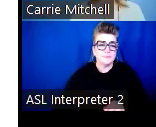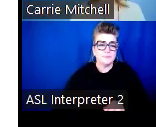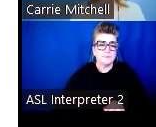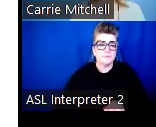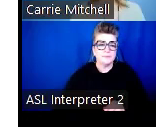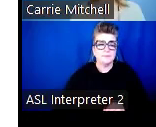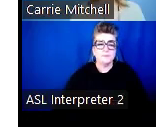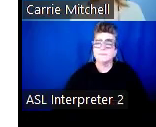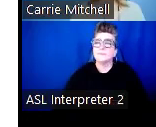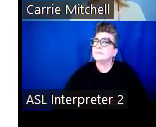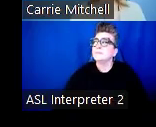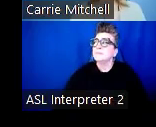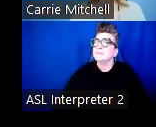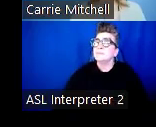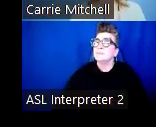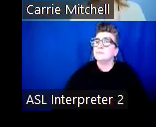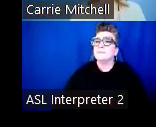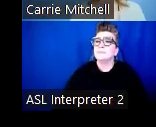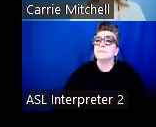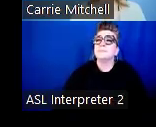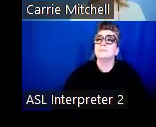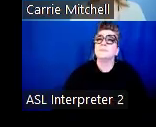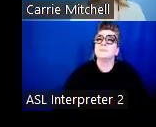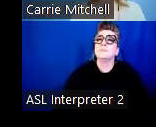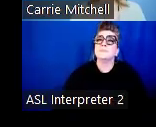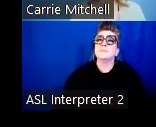Similarly- oops! I meant to go back.